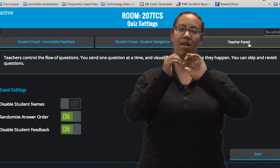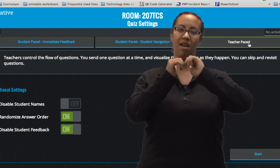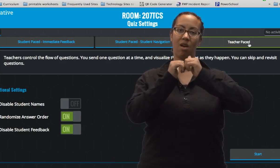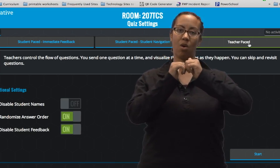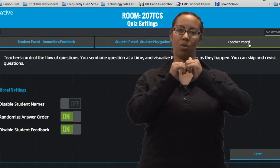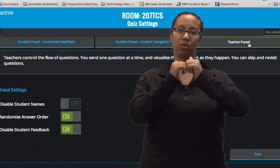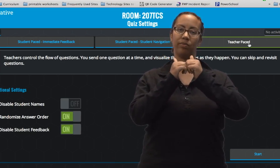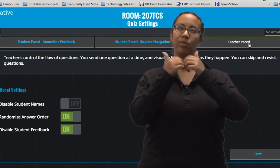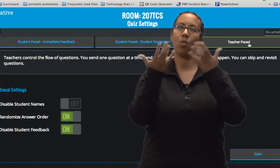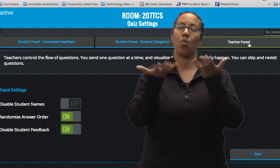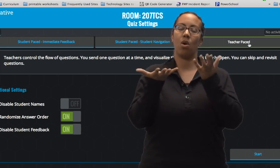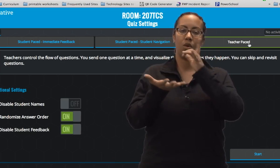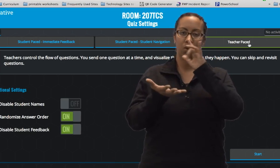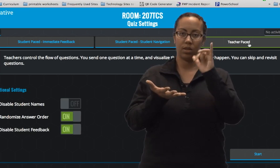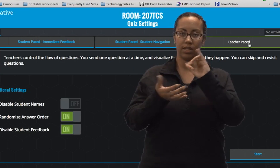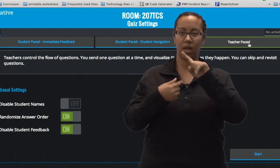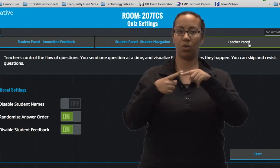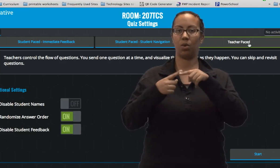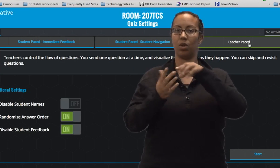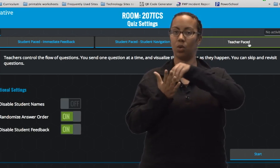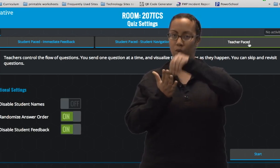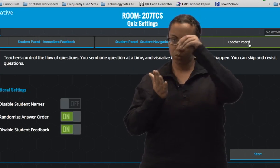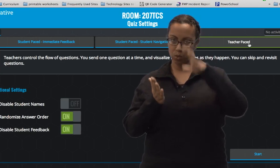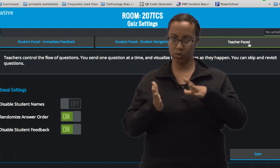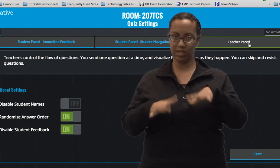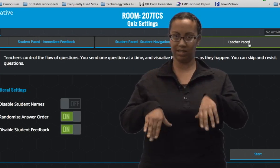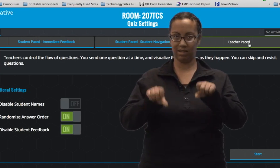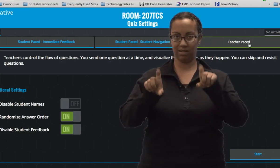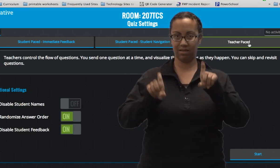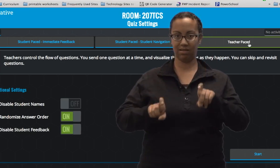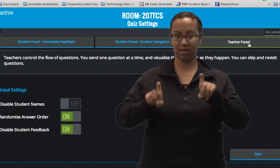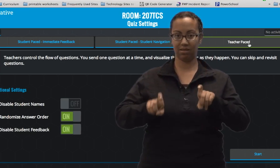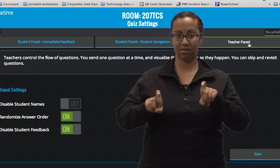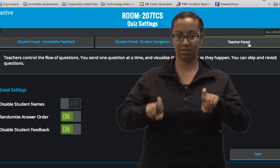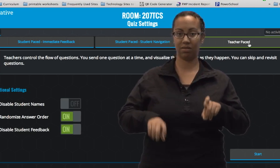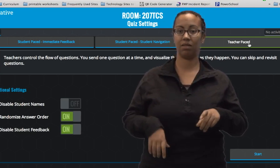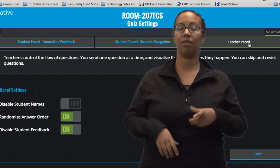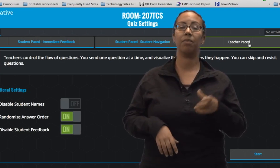Now I want to show you how, or rather what it looks like, when students take their quiz.